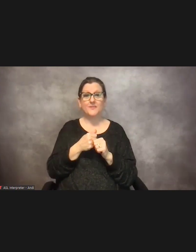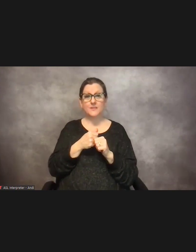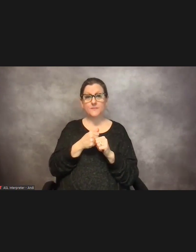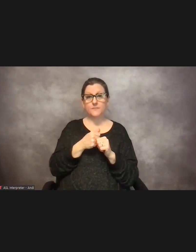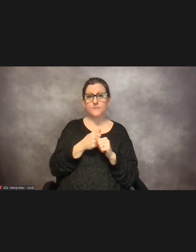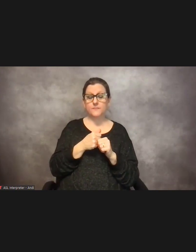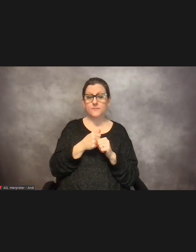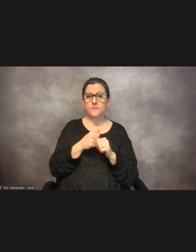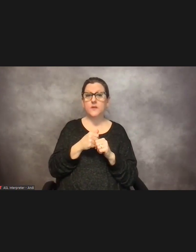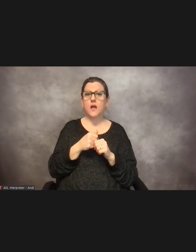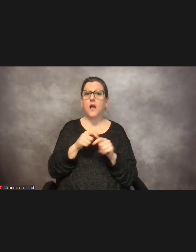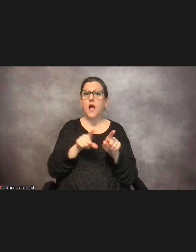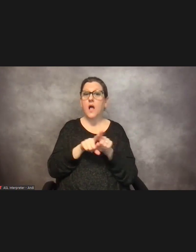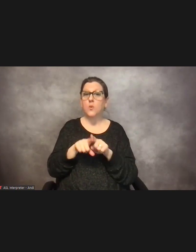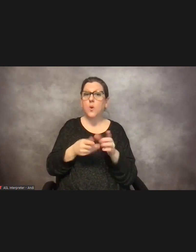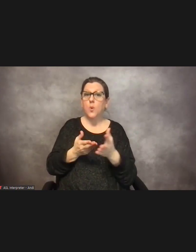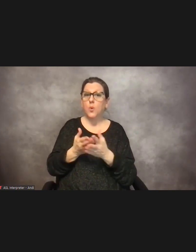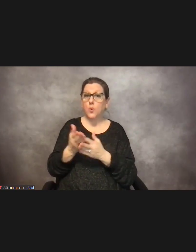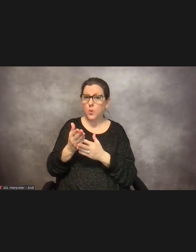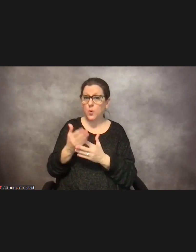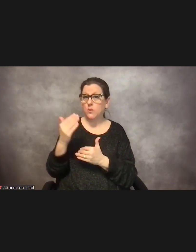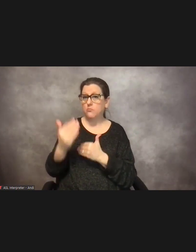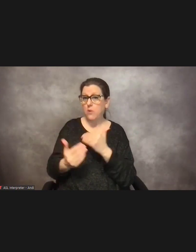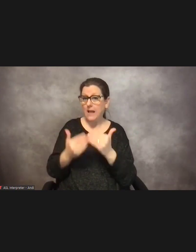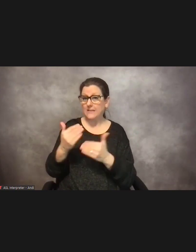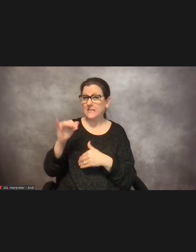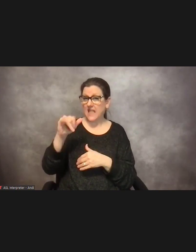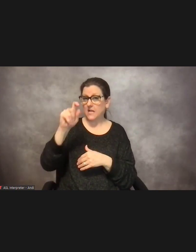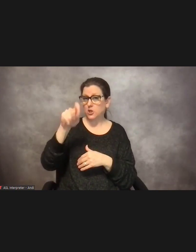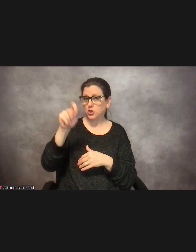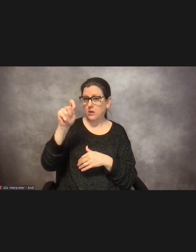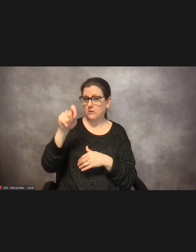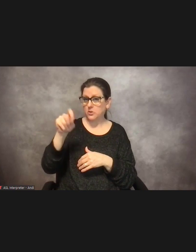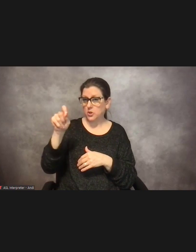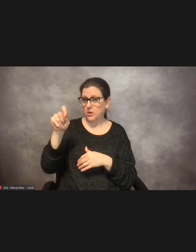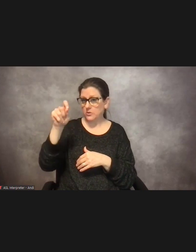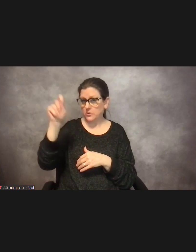So, as we go through this process, you will be, those checkmarks